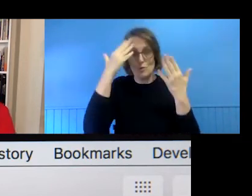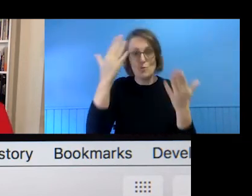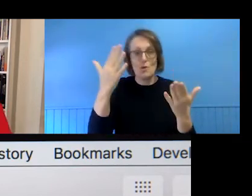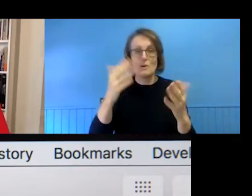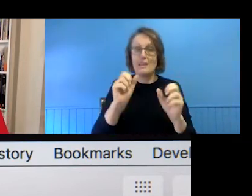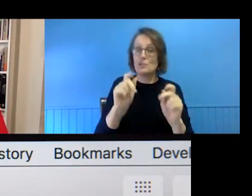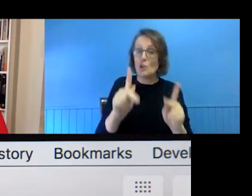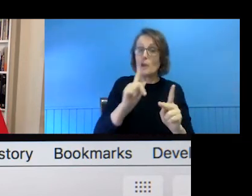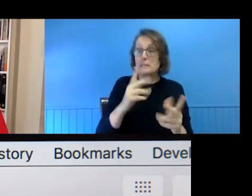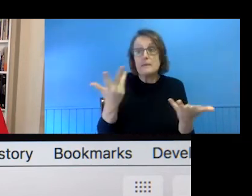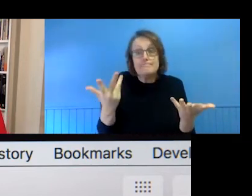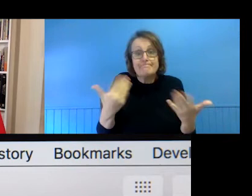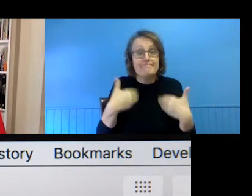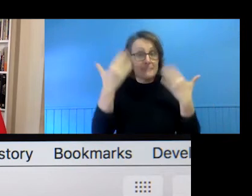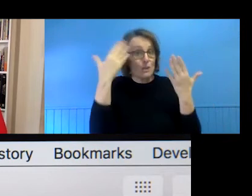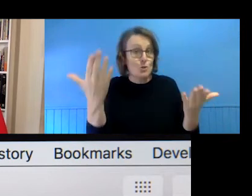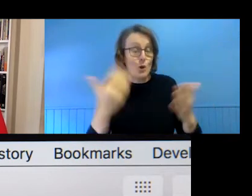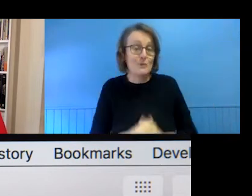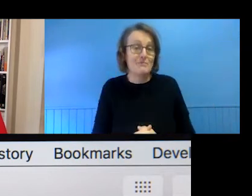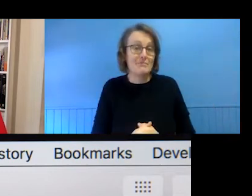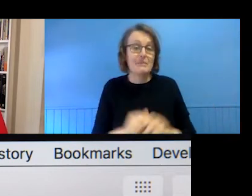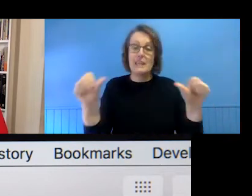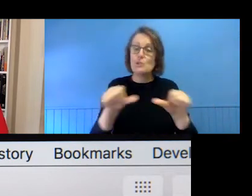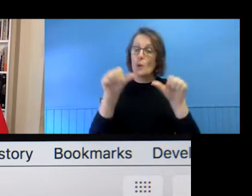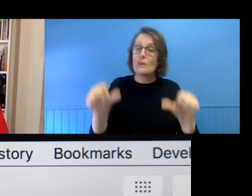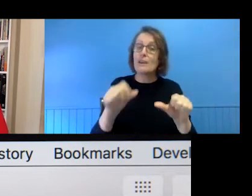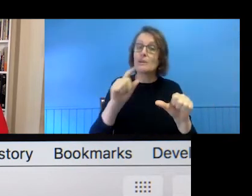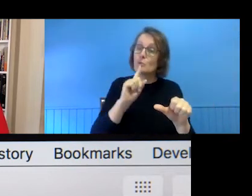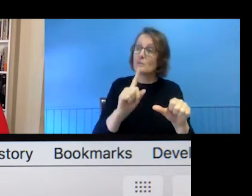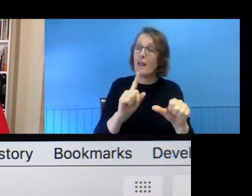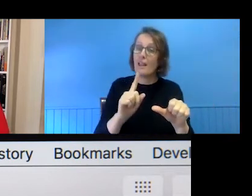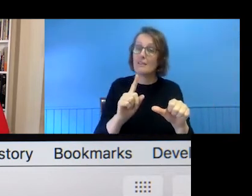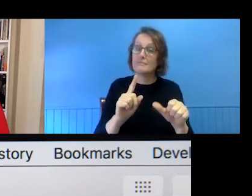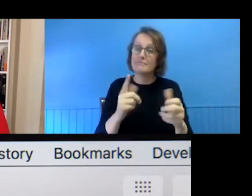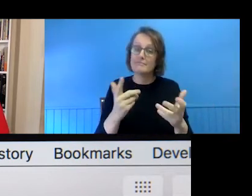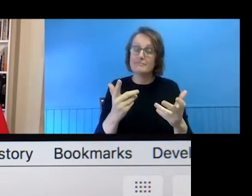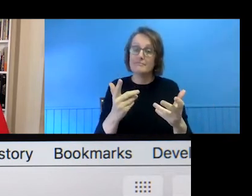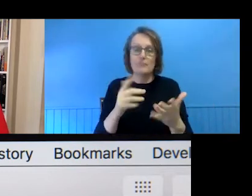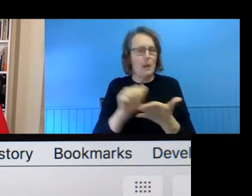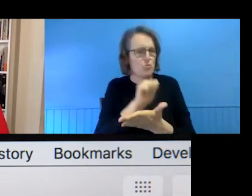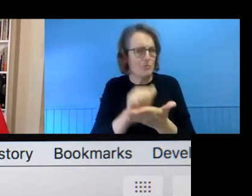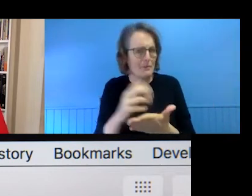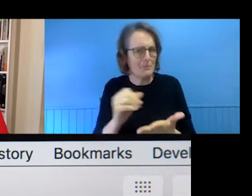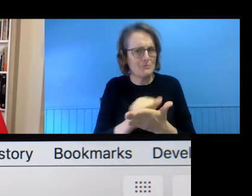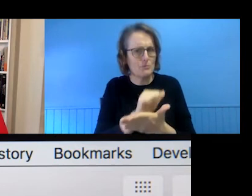acknowledge. It's OK to share, appropriately, what your response is to